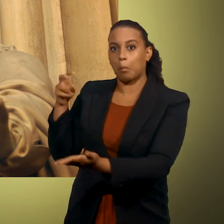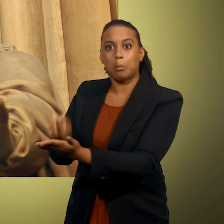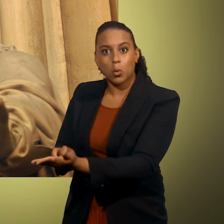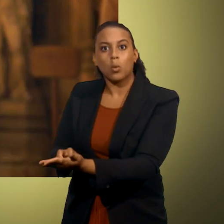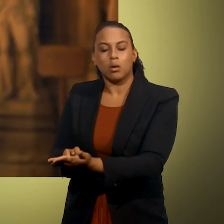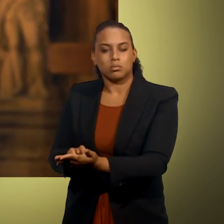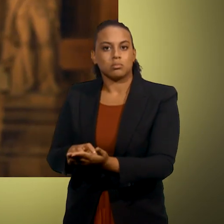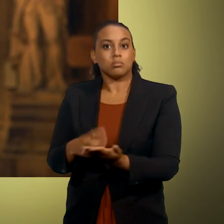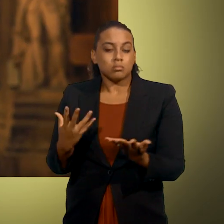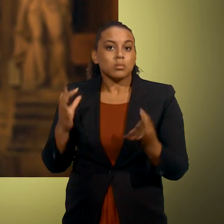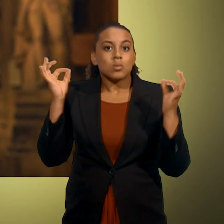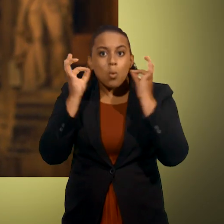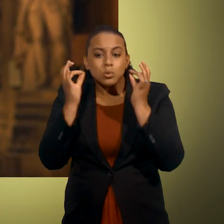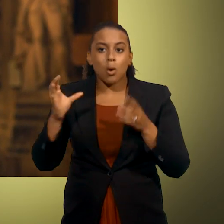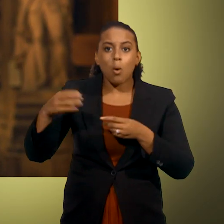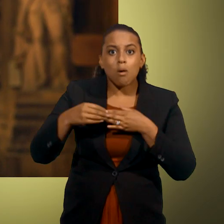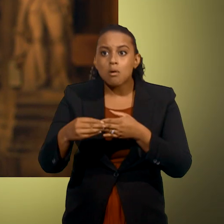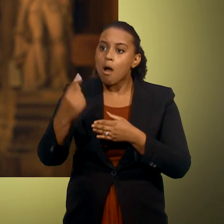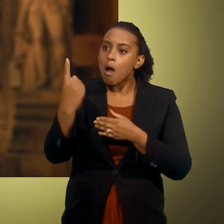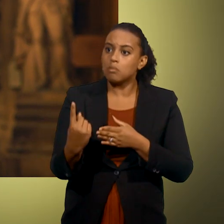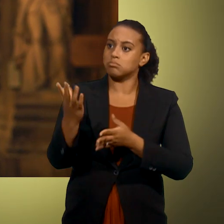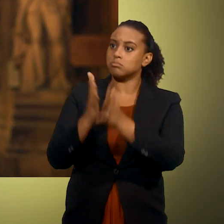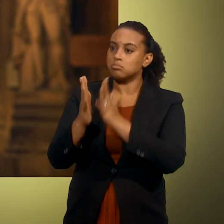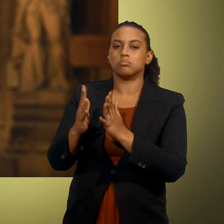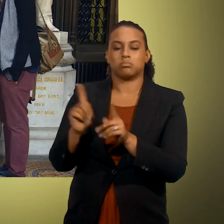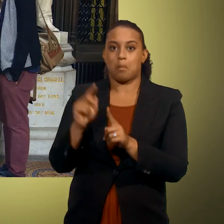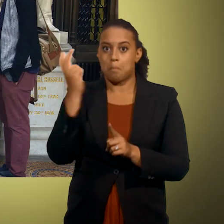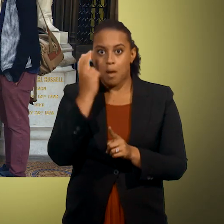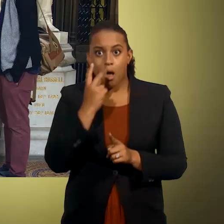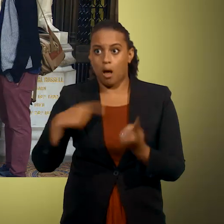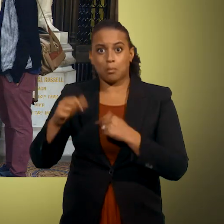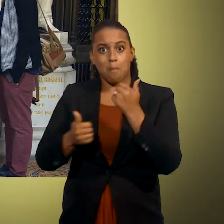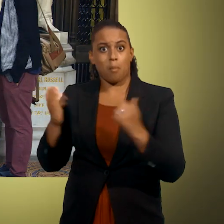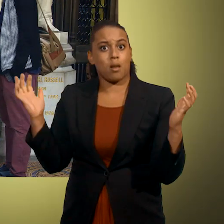The audio and guided tours are also popular with blind and partially sighted visitors.